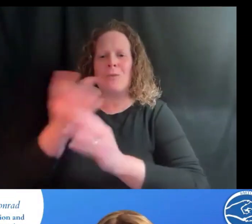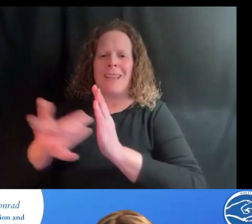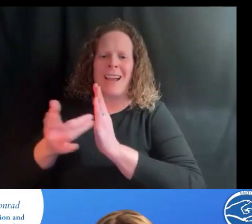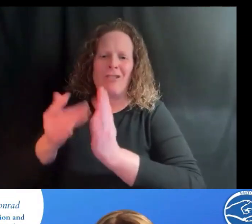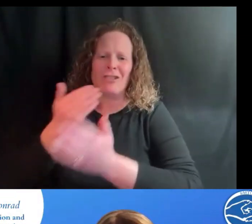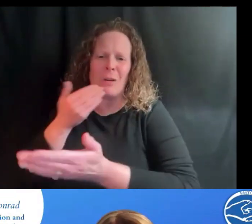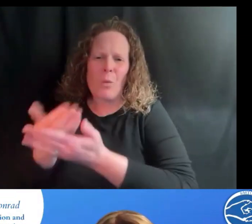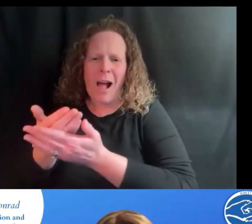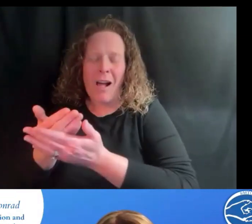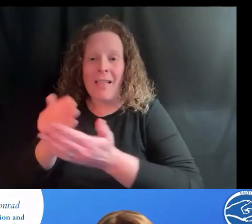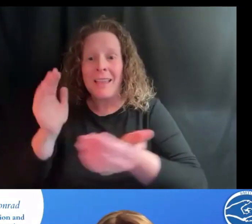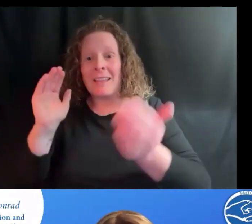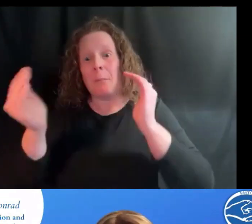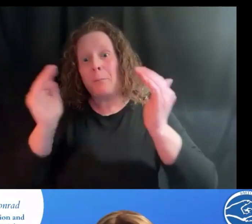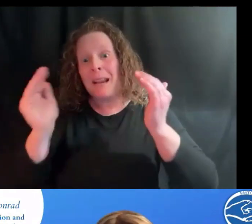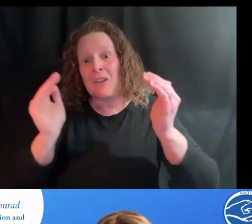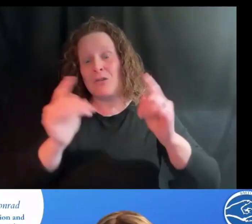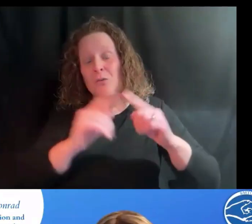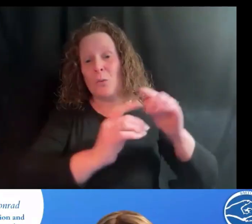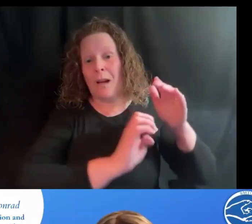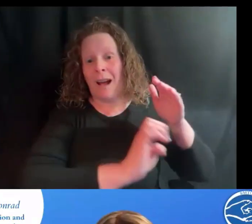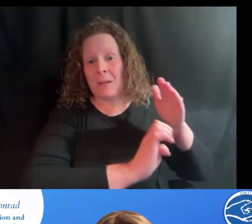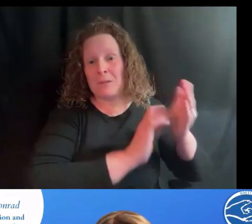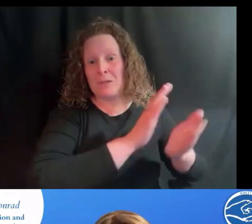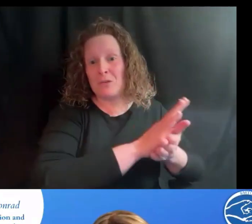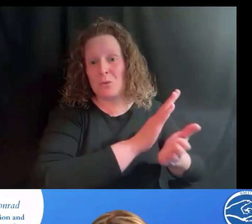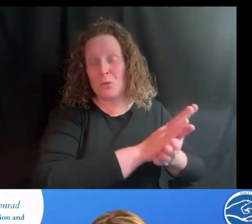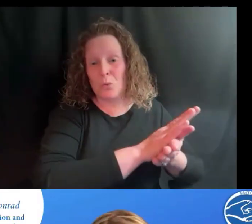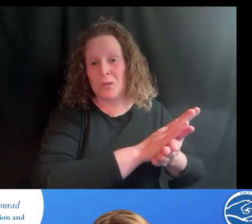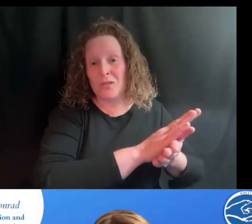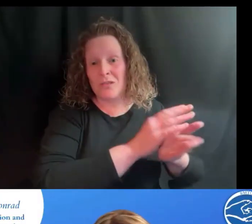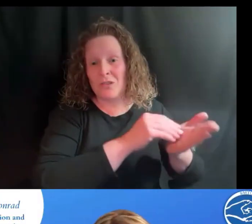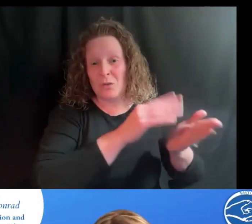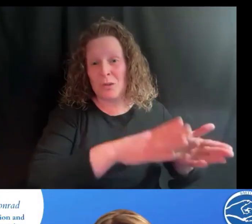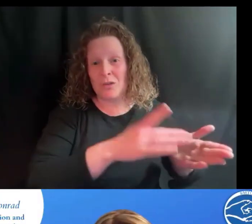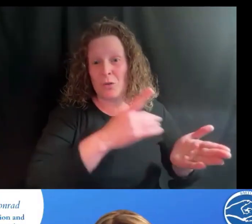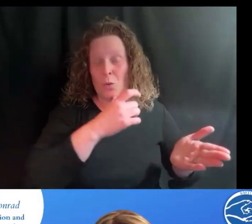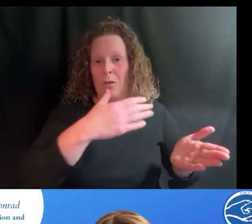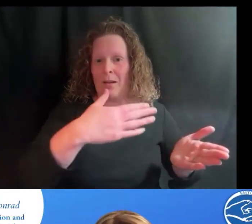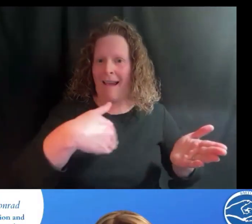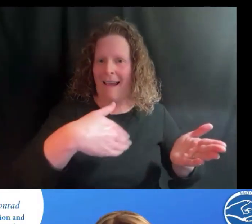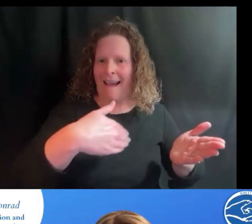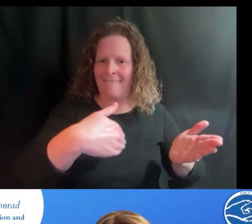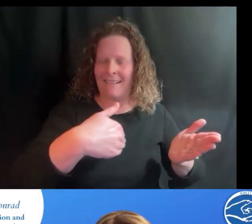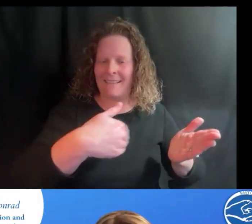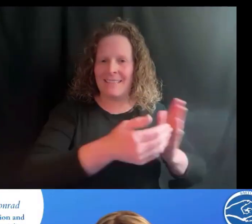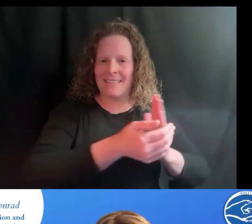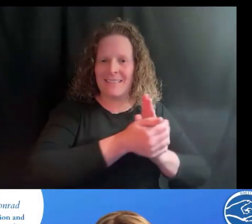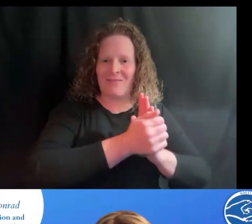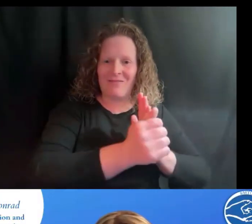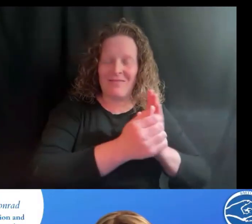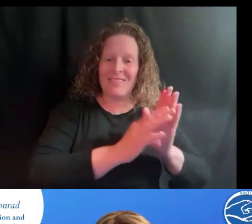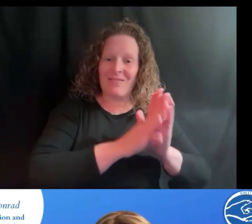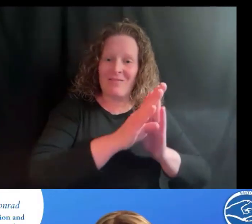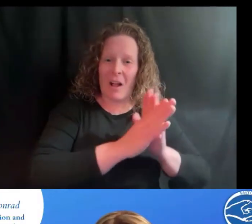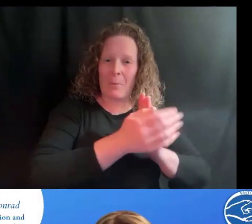because high school kids know how to use an interpreter. They have some desire to get through the classes.